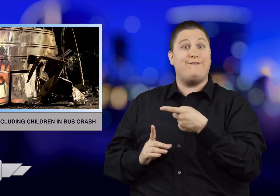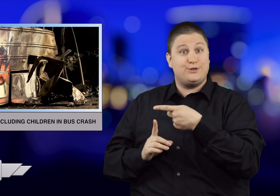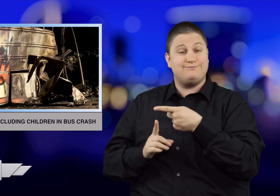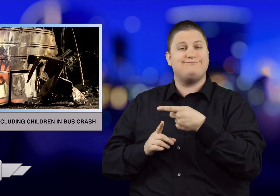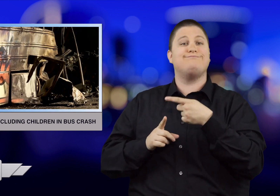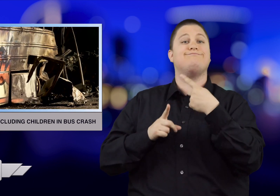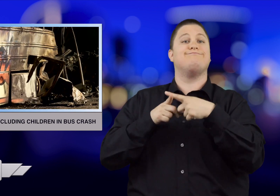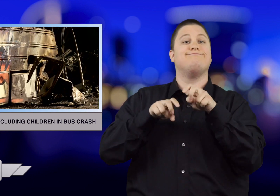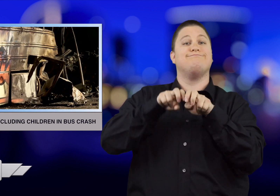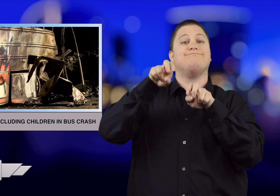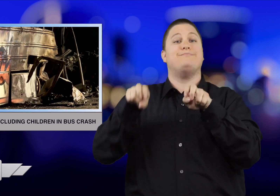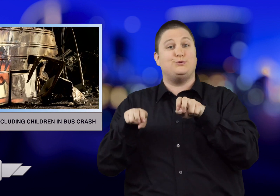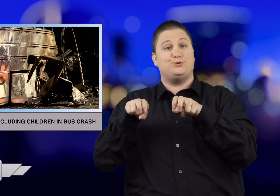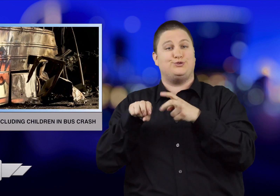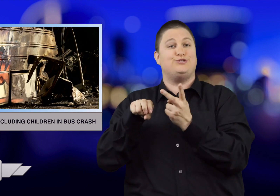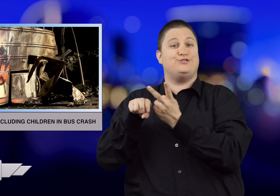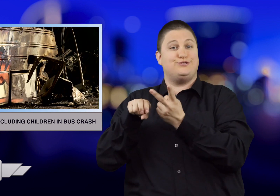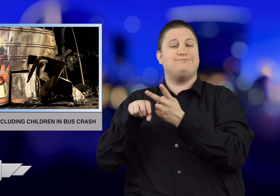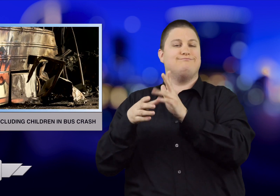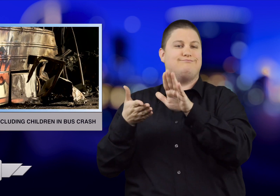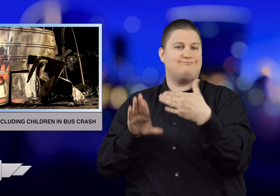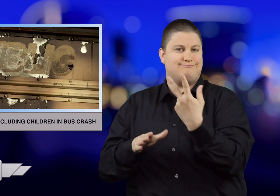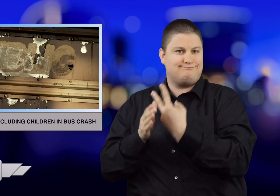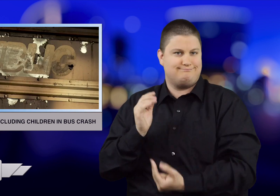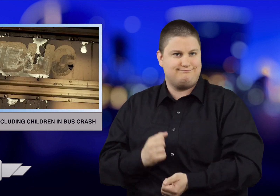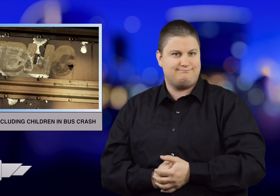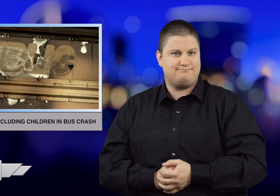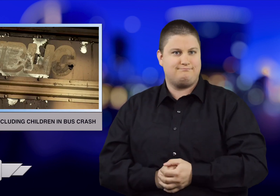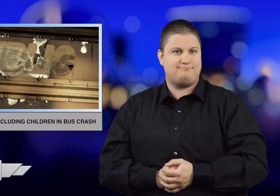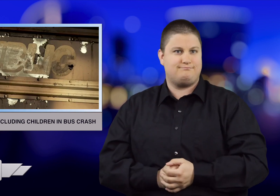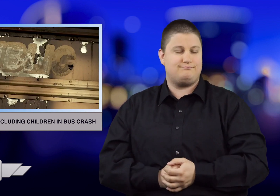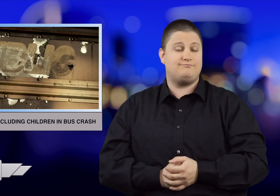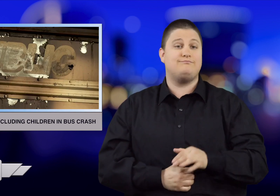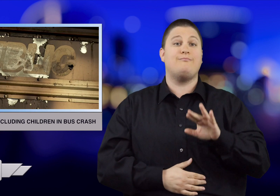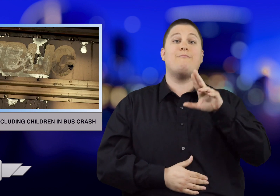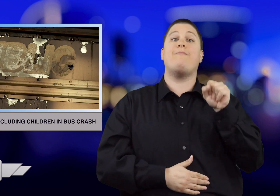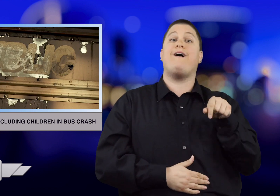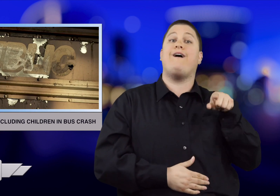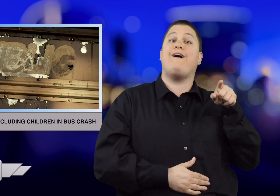The driver and the passenger in the SUV also died in the crash.